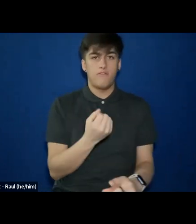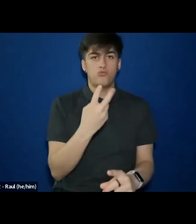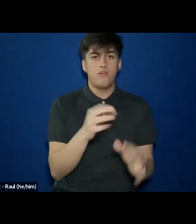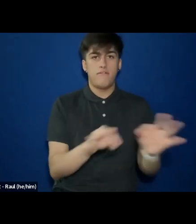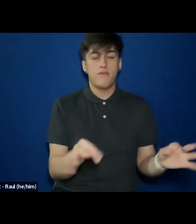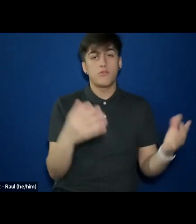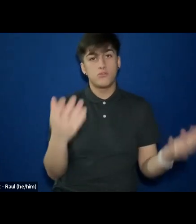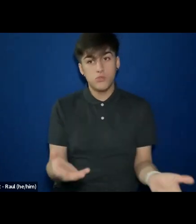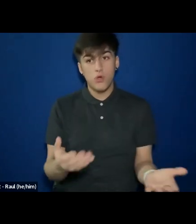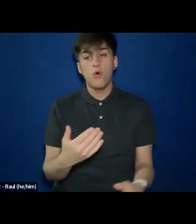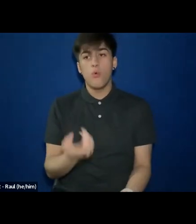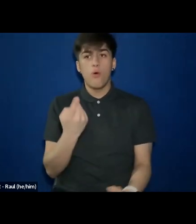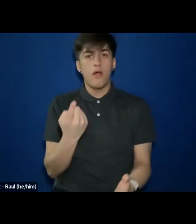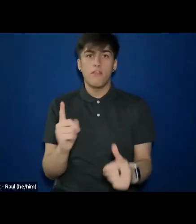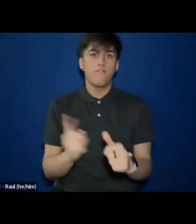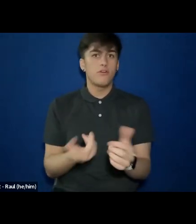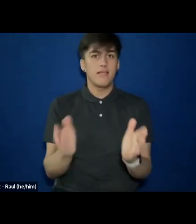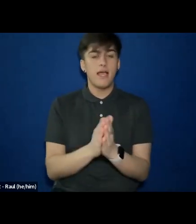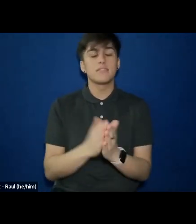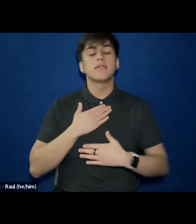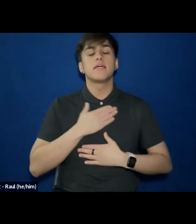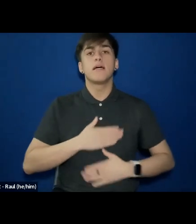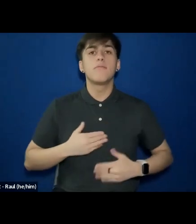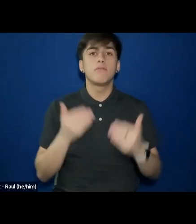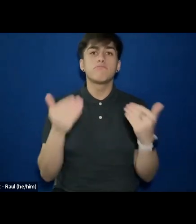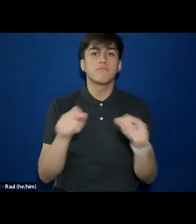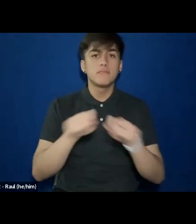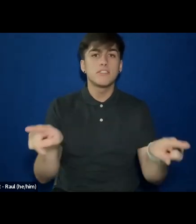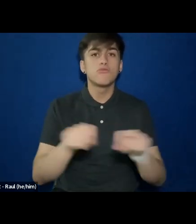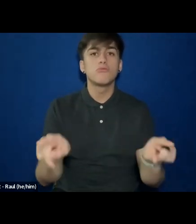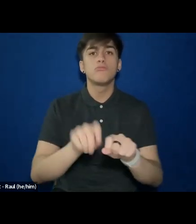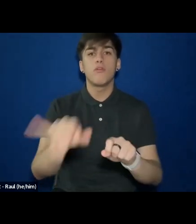please distribute the online survey through your networks, because that'll give us a lot